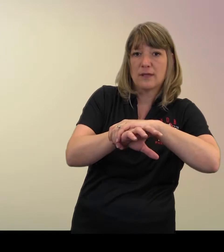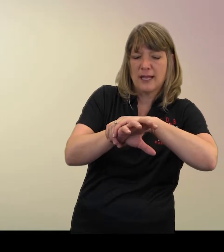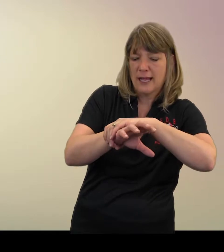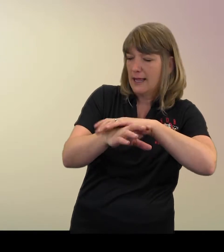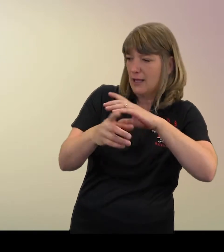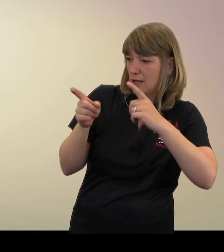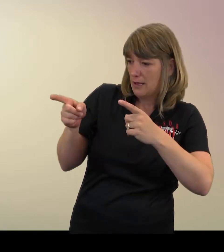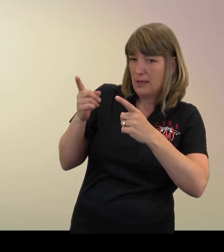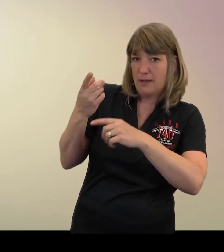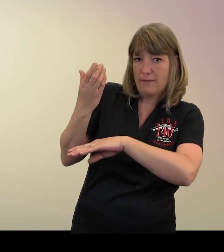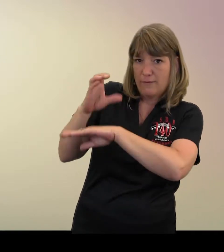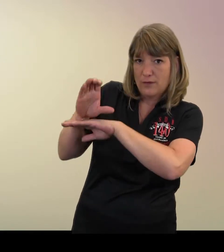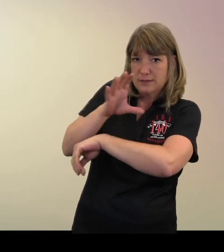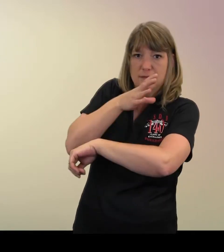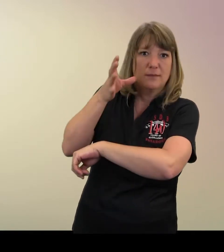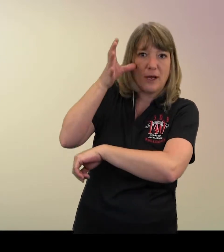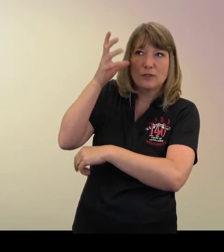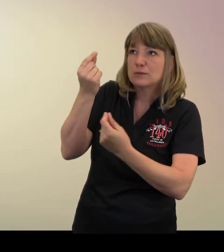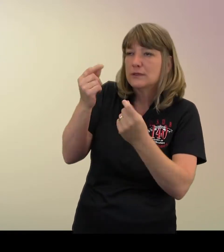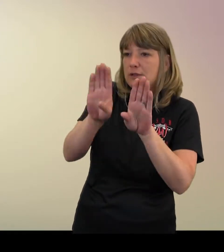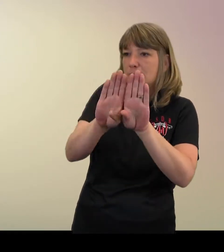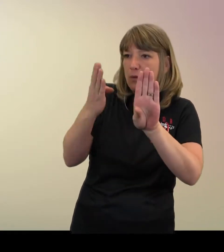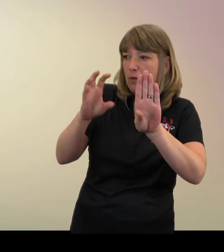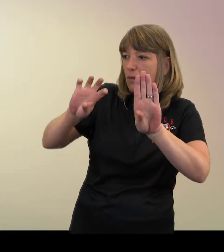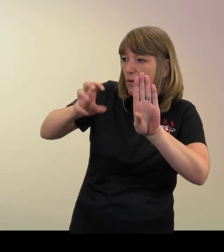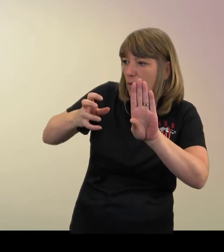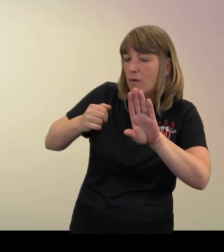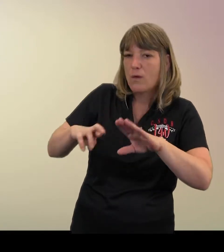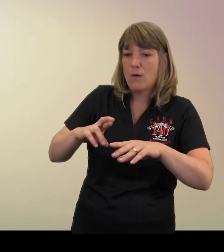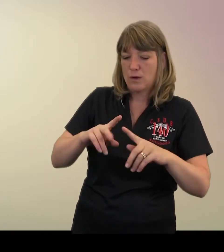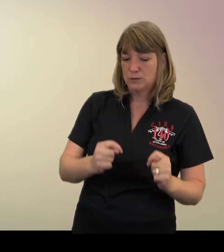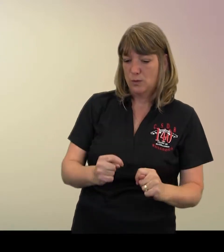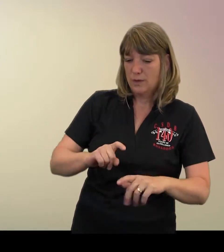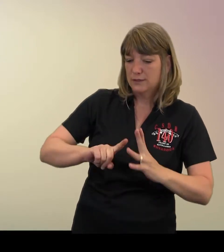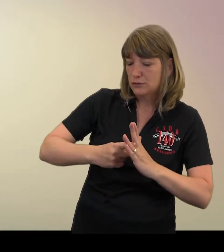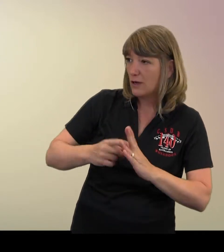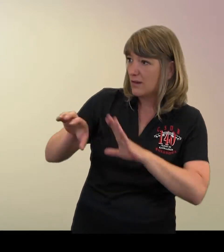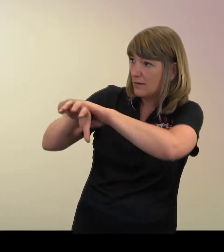to get the parents to open a door or to activate a toy.